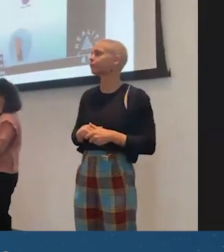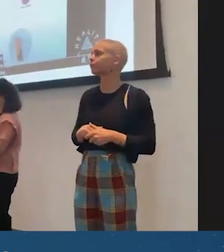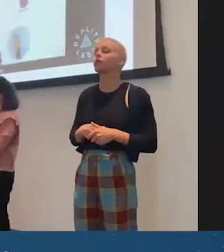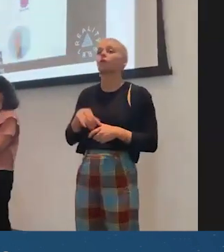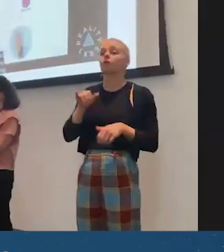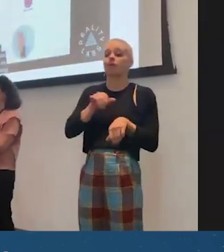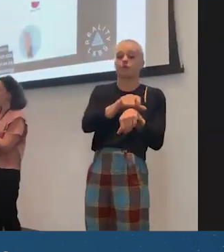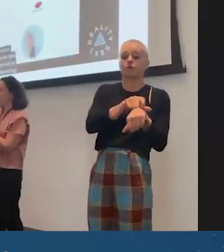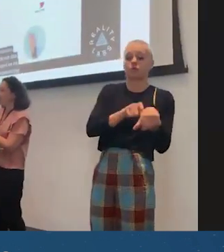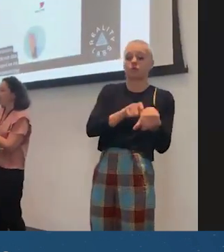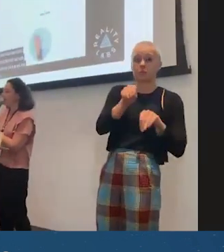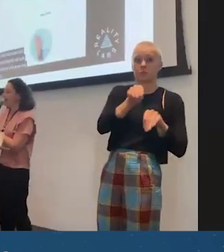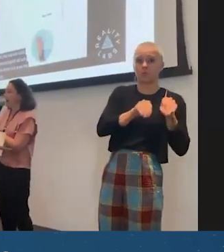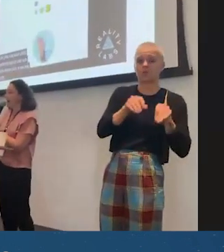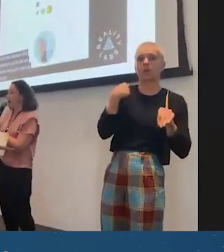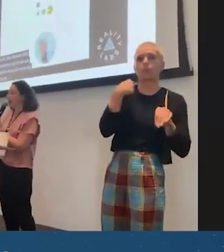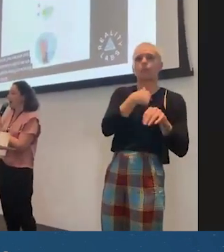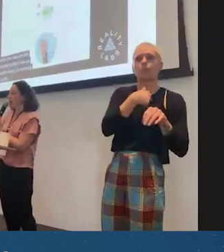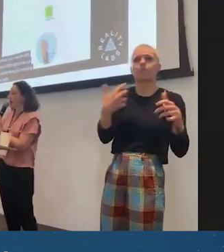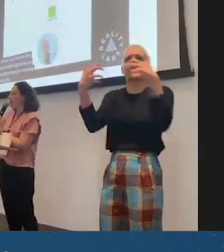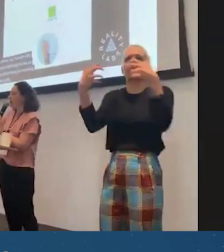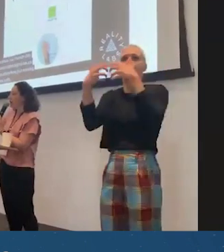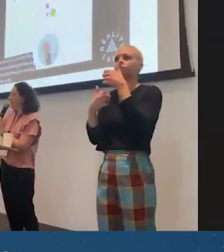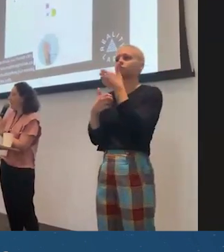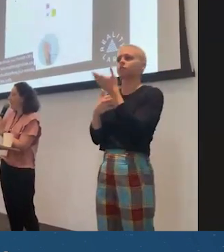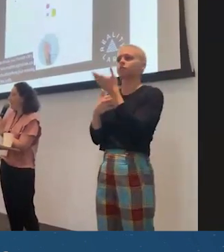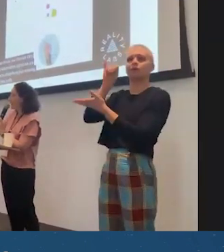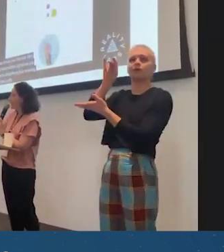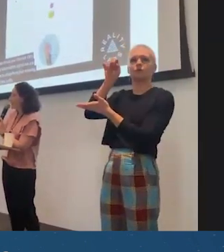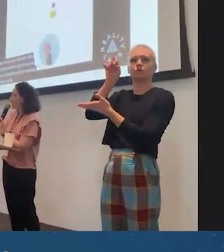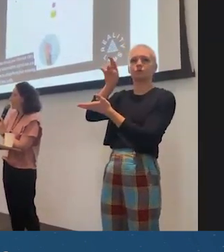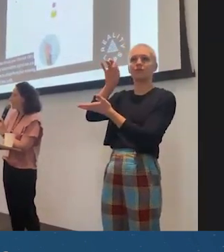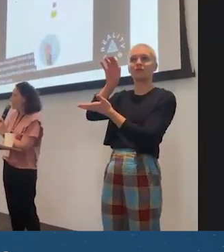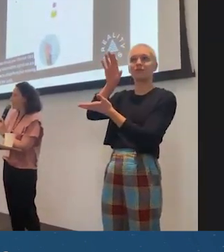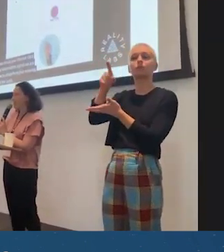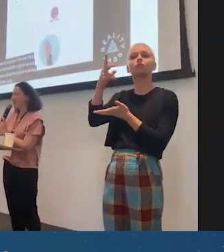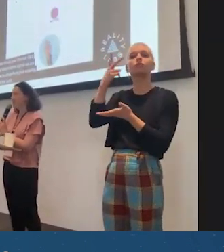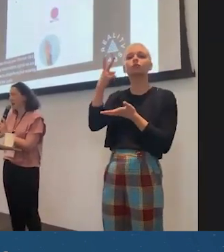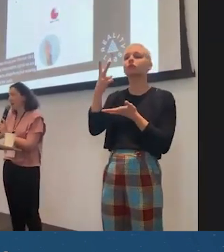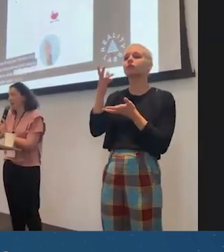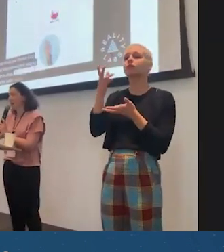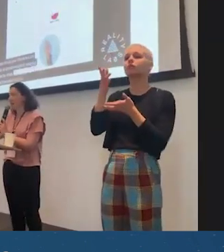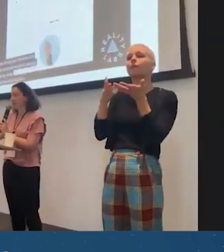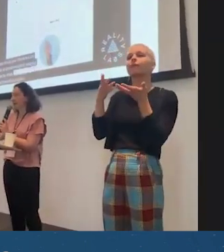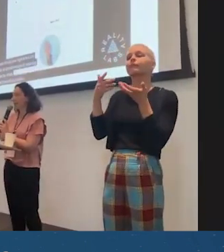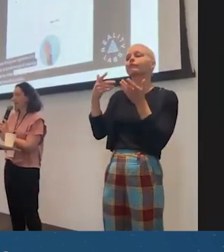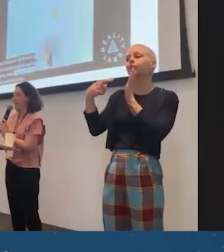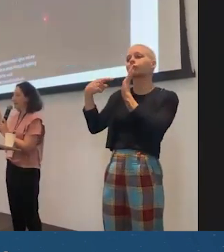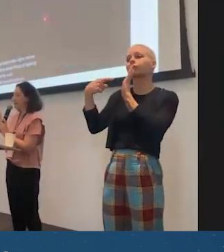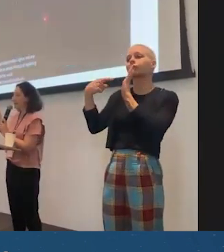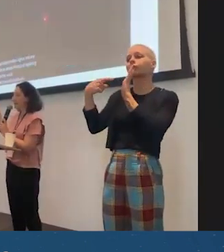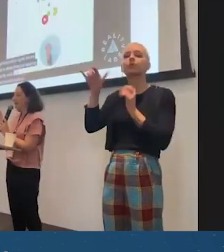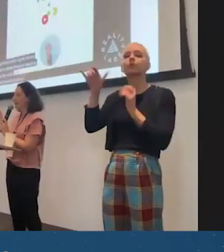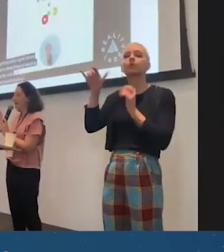you can see here how you can apply some of those signals, swiping, tapping, et cetera,